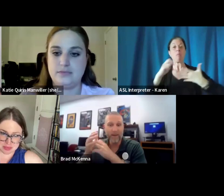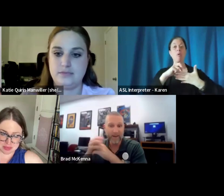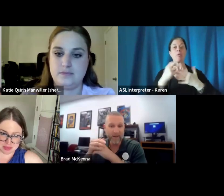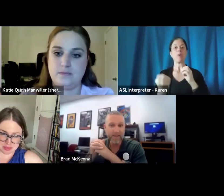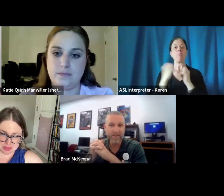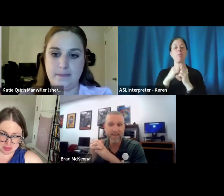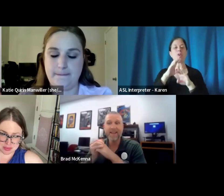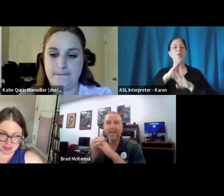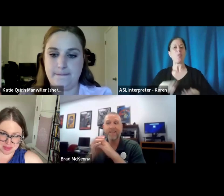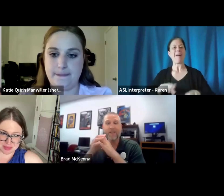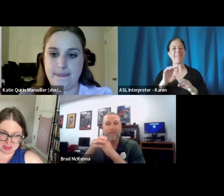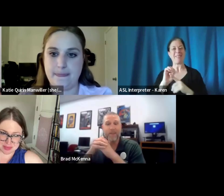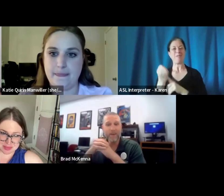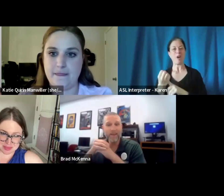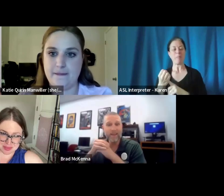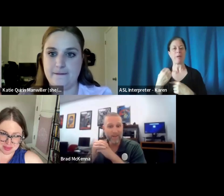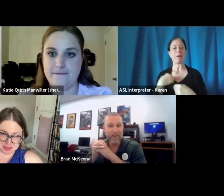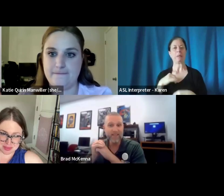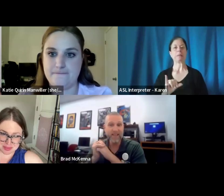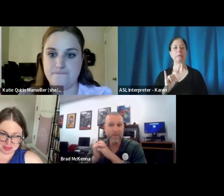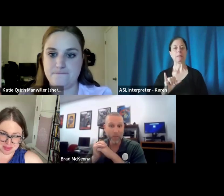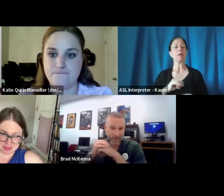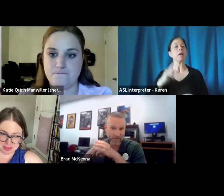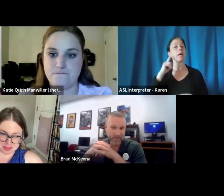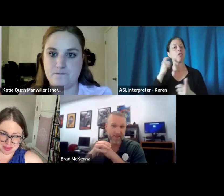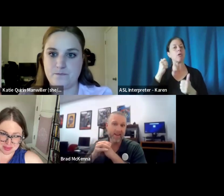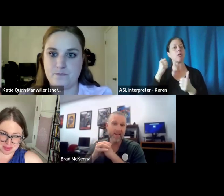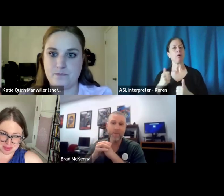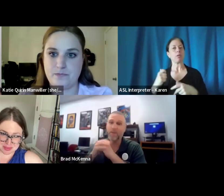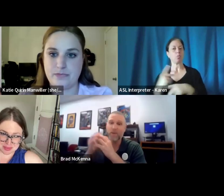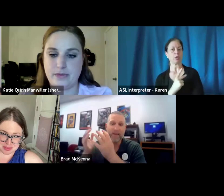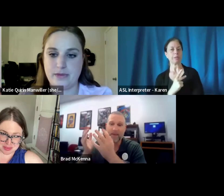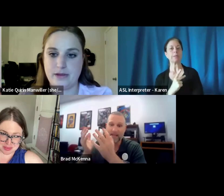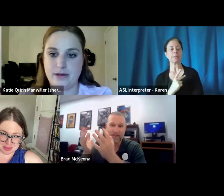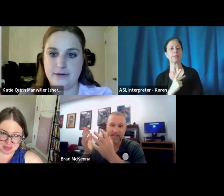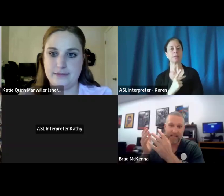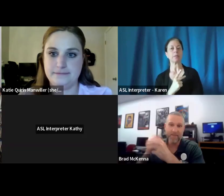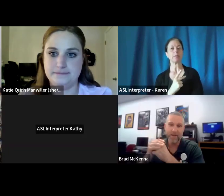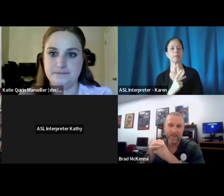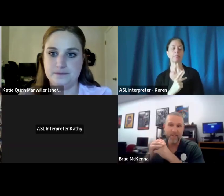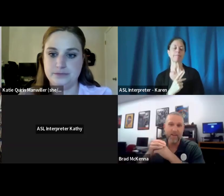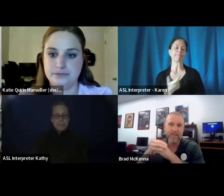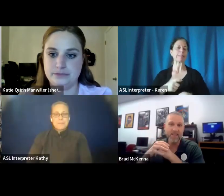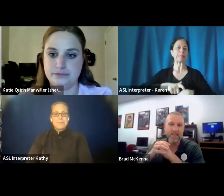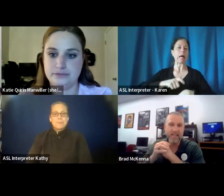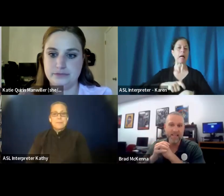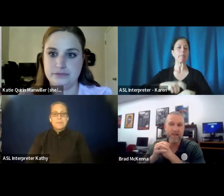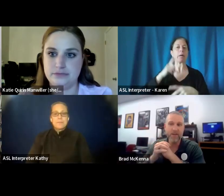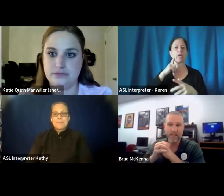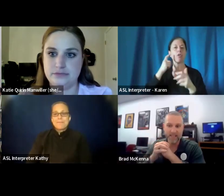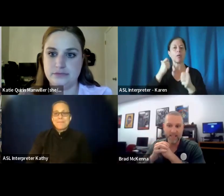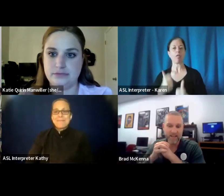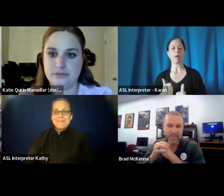everybody to hear. And so when I got a promotion to a more quiet environment, I found that my hearing loss had worsened.